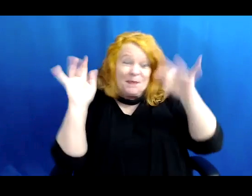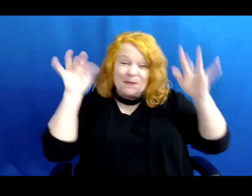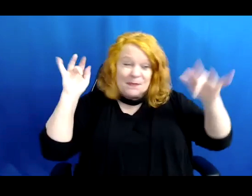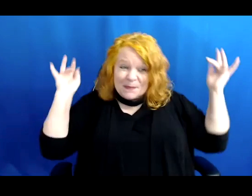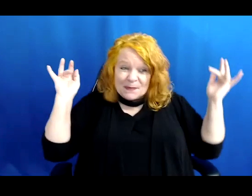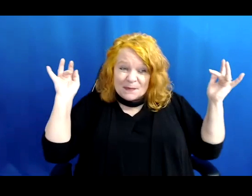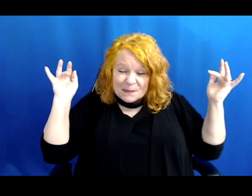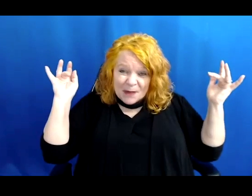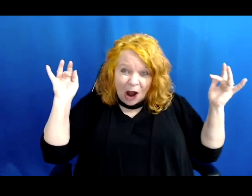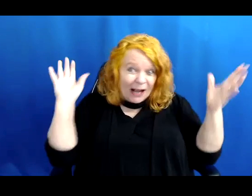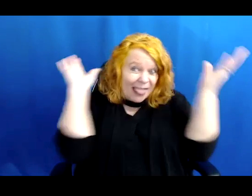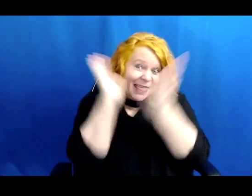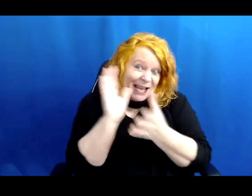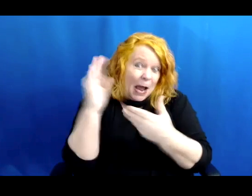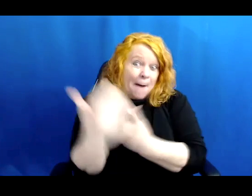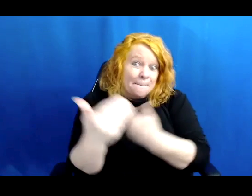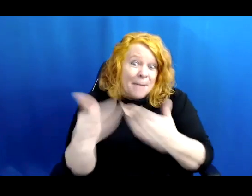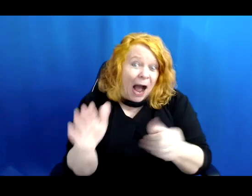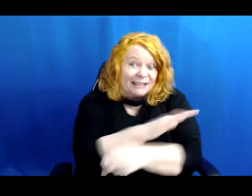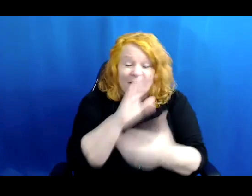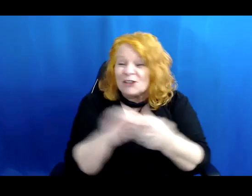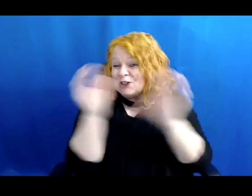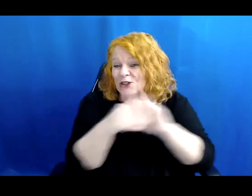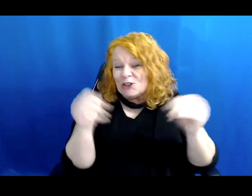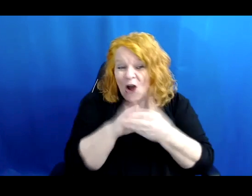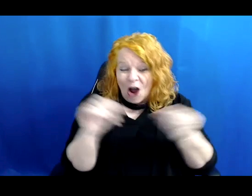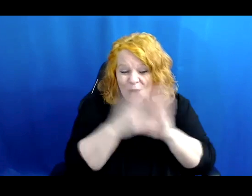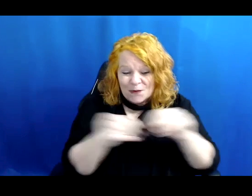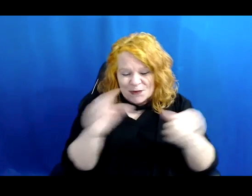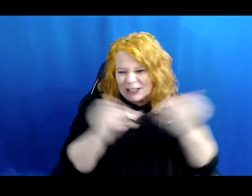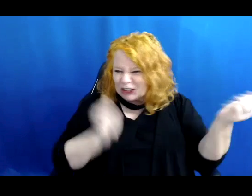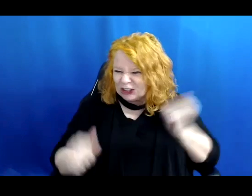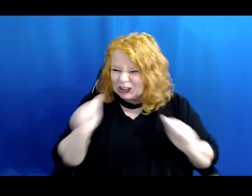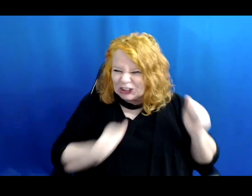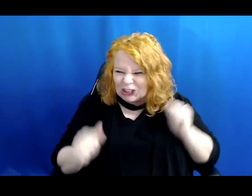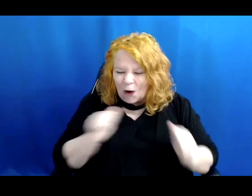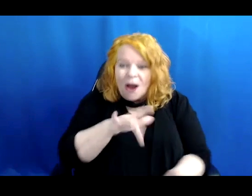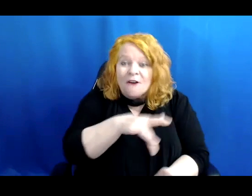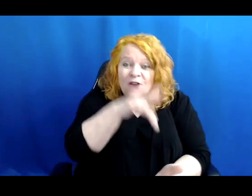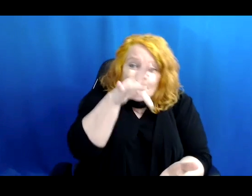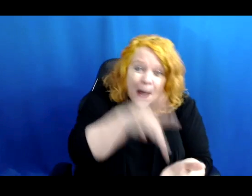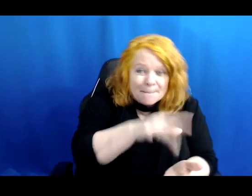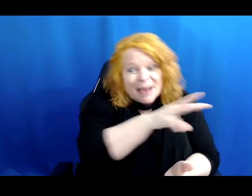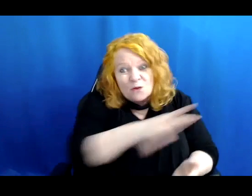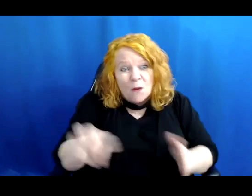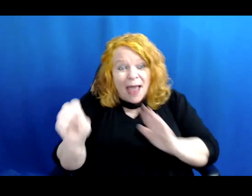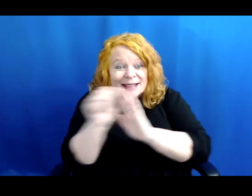box of stories. Storytime show for the Midwest states of America.